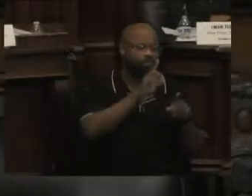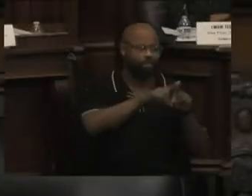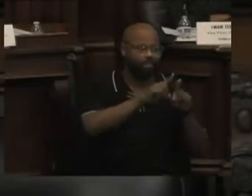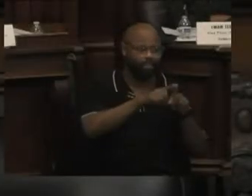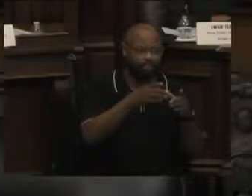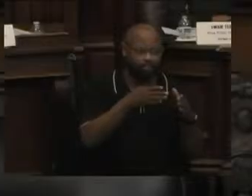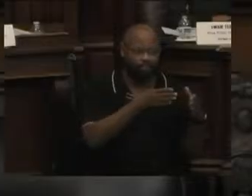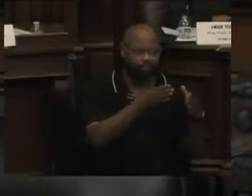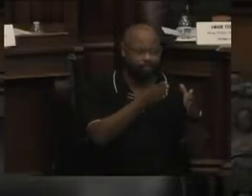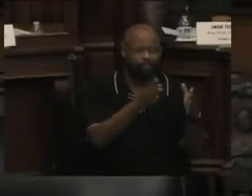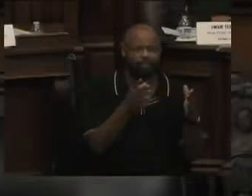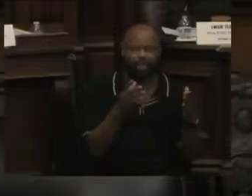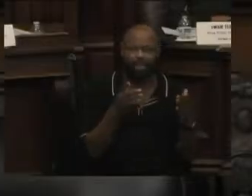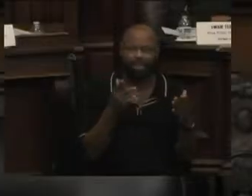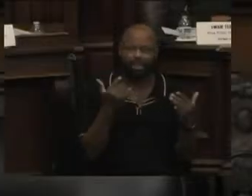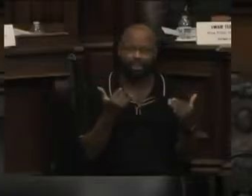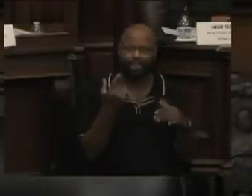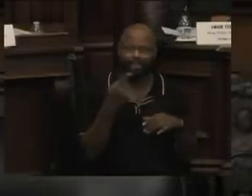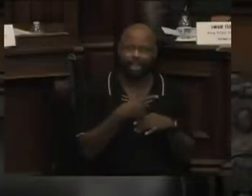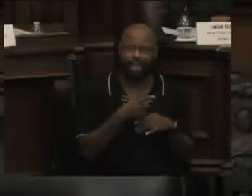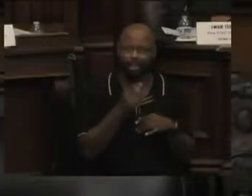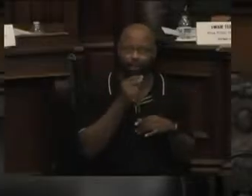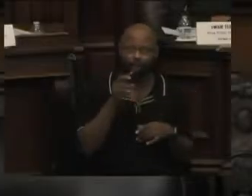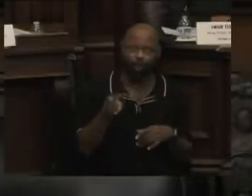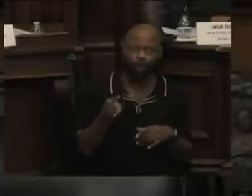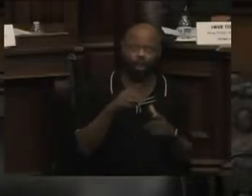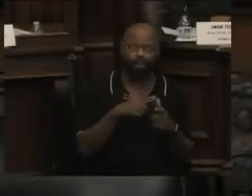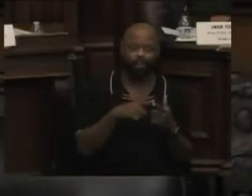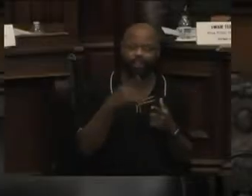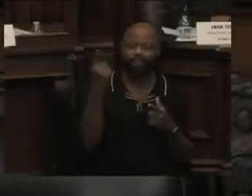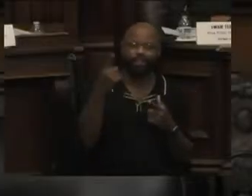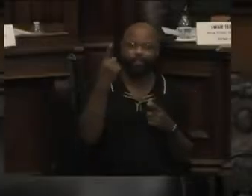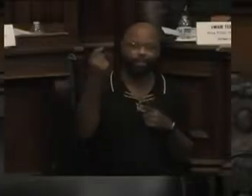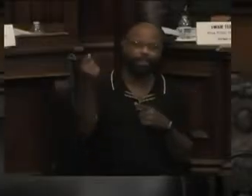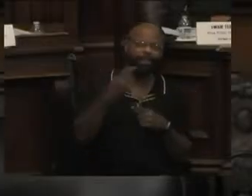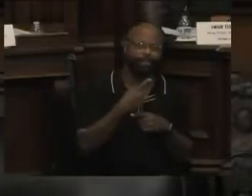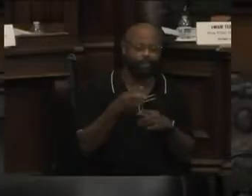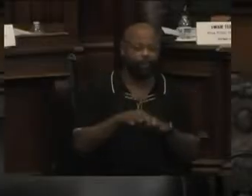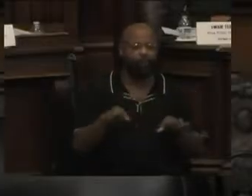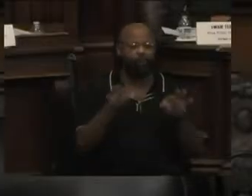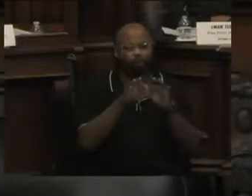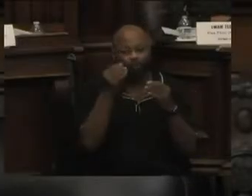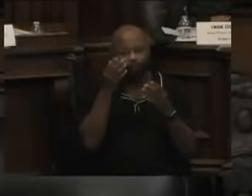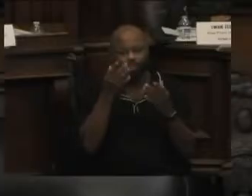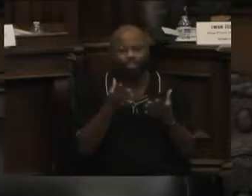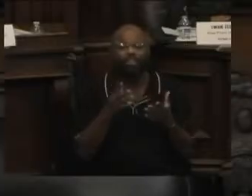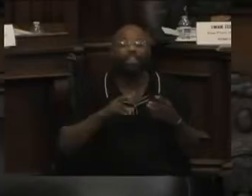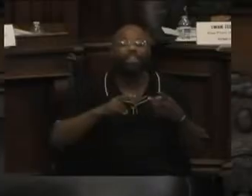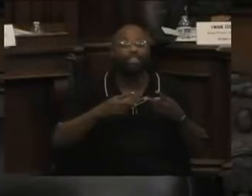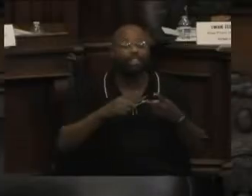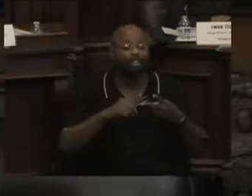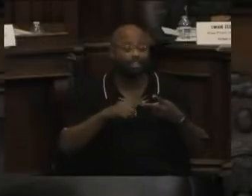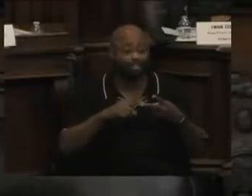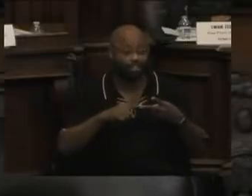connecting to the server, so I had to go through a whole bunch of things because I said, this